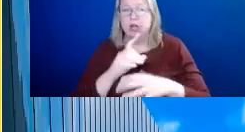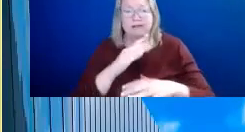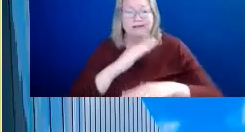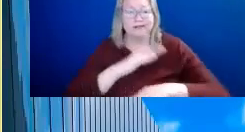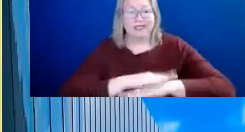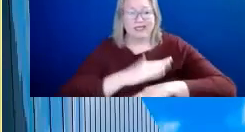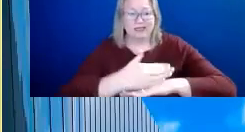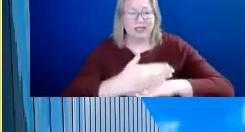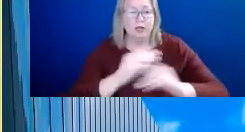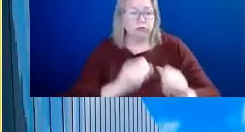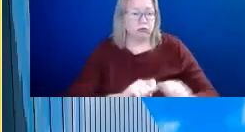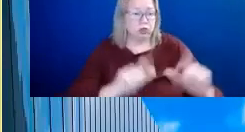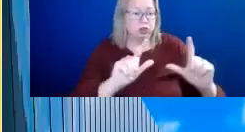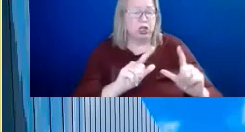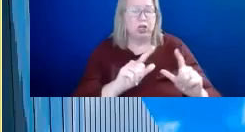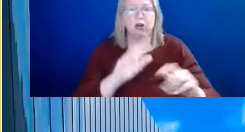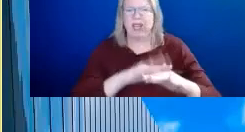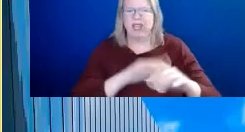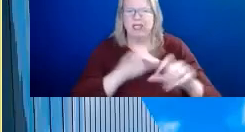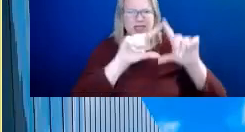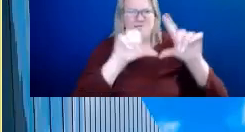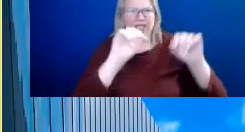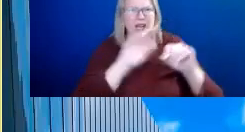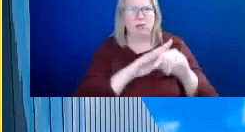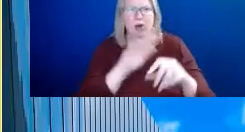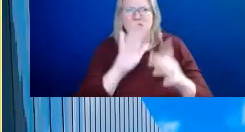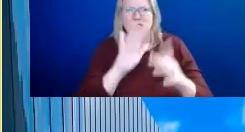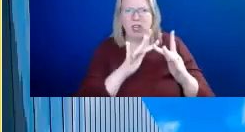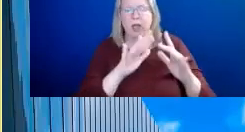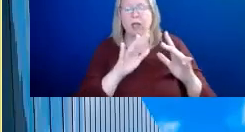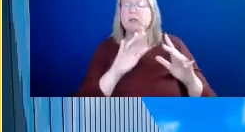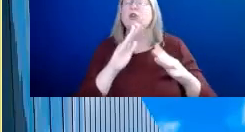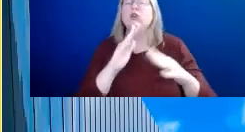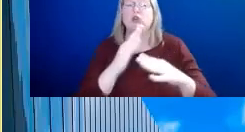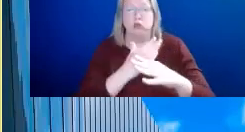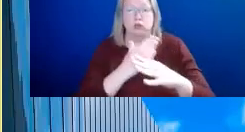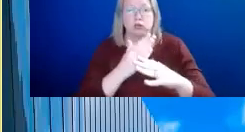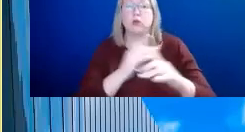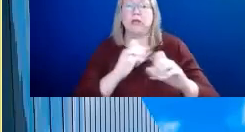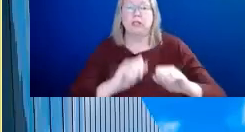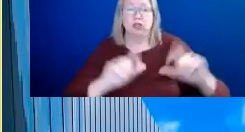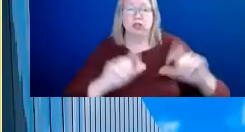open a tab on your 12:18:46 browser, you will be screen sharing your 12:18:49 presentation. You will not be